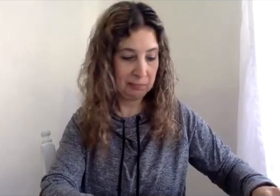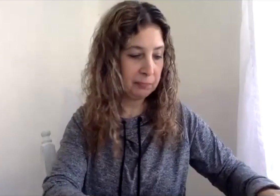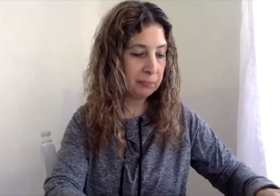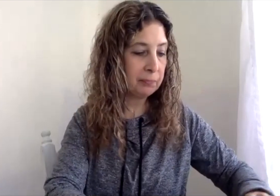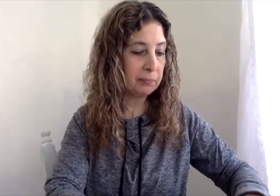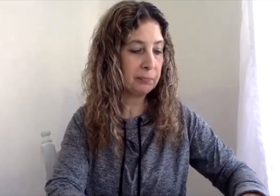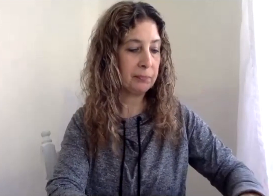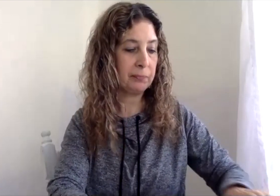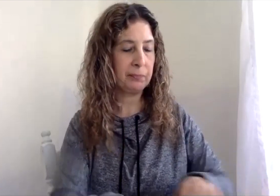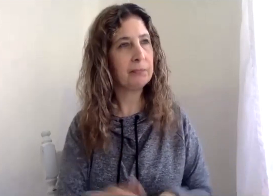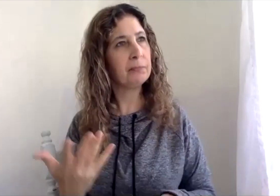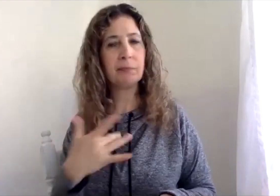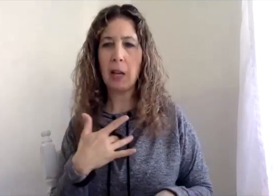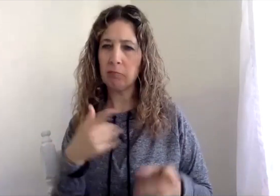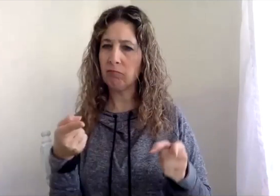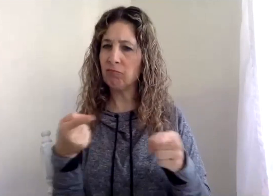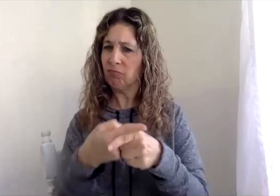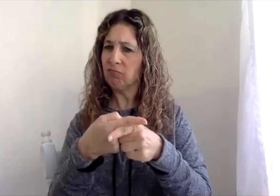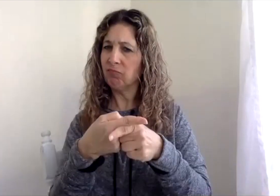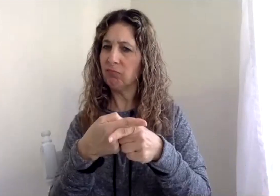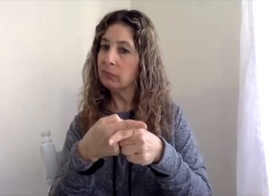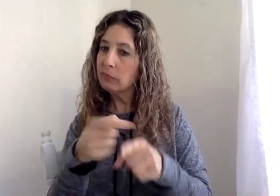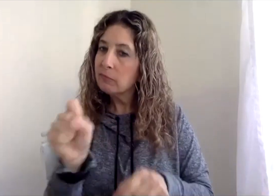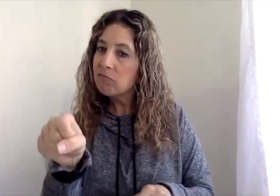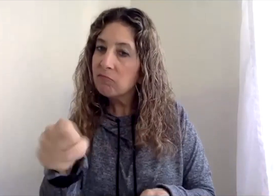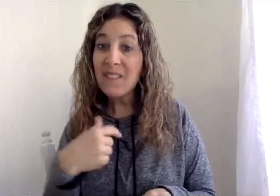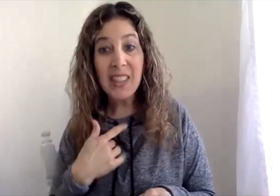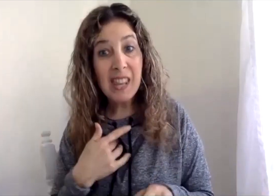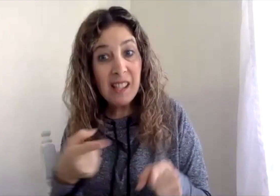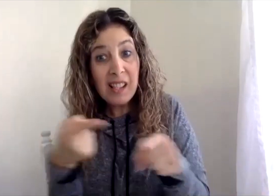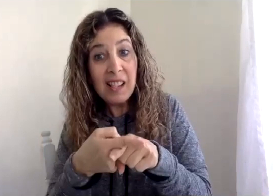she has both of those titles under her picture. It feels like a conflict to me.